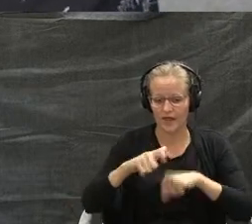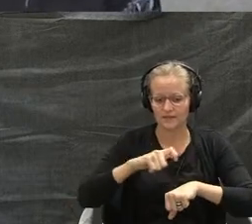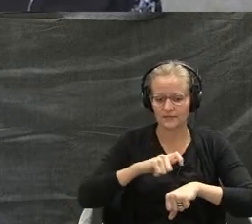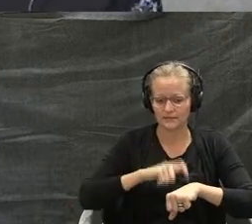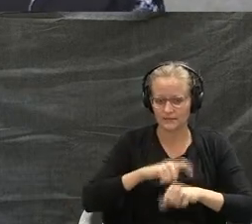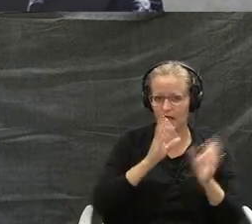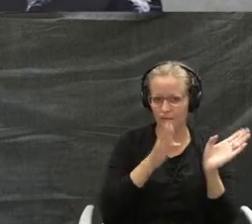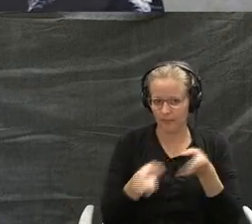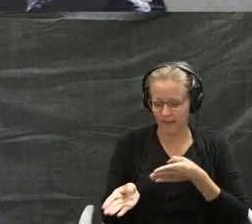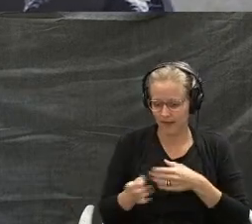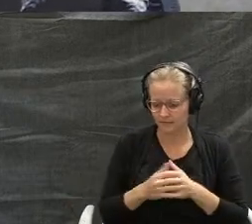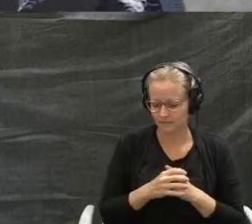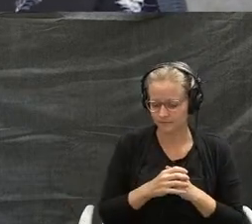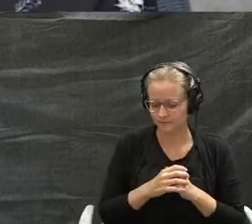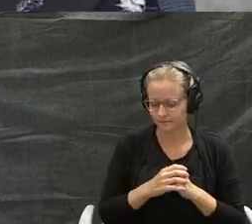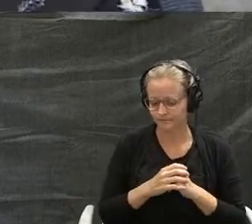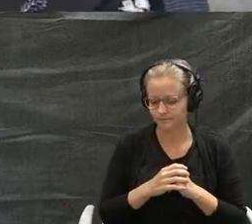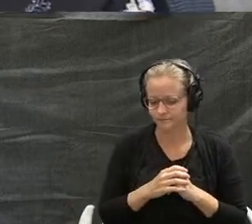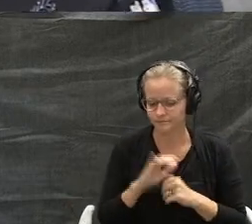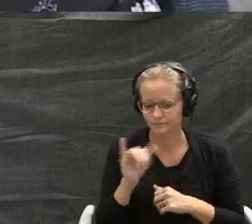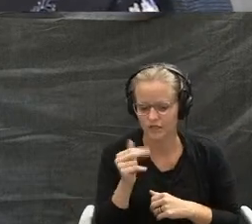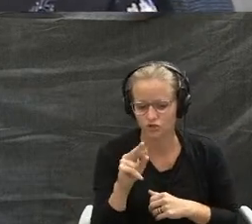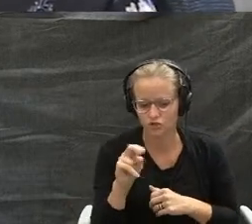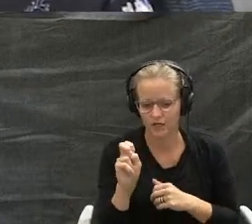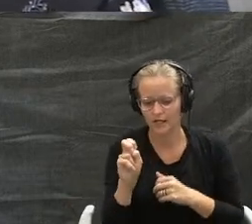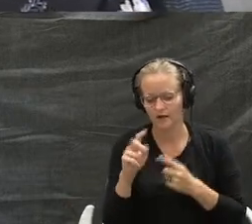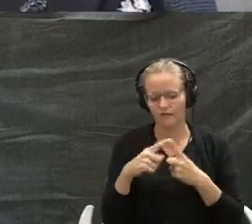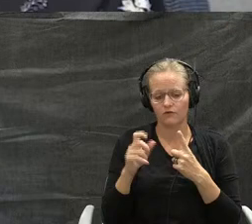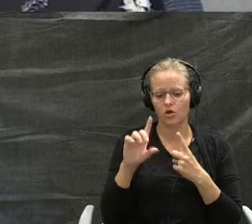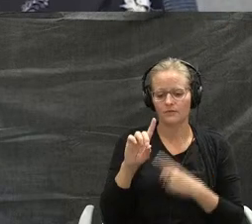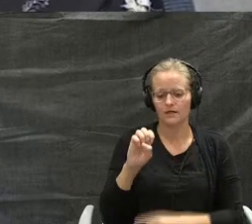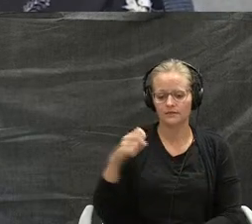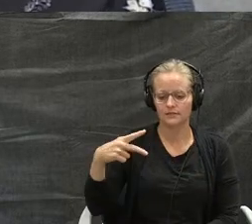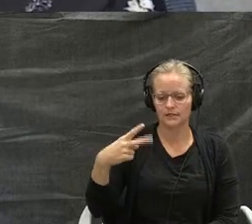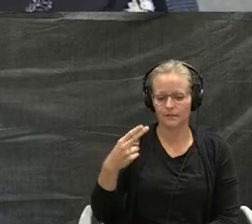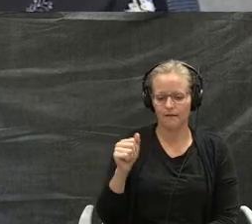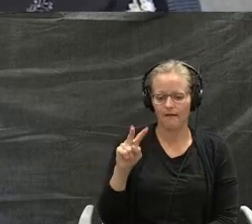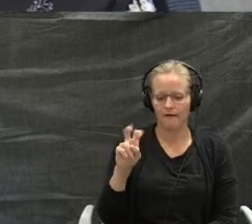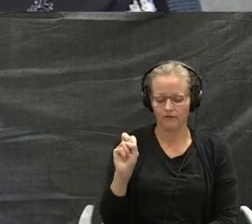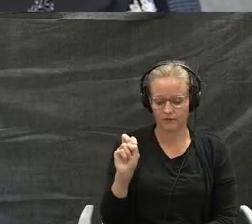Jane Friedrich of Deephaven says. I have several questions regarding the proposed hybrid